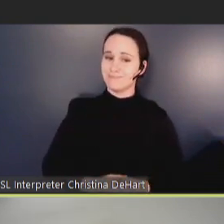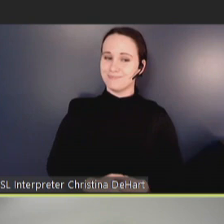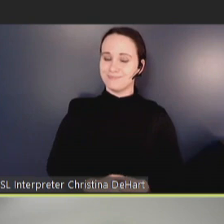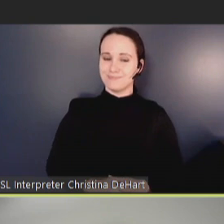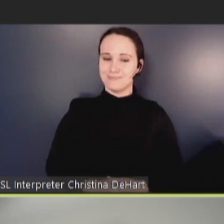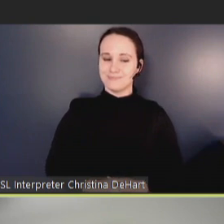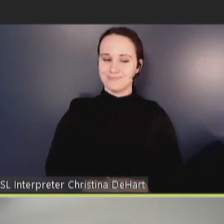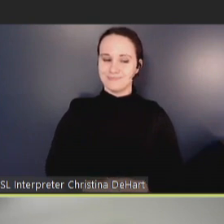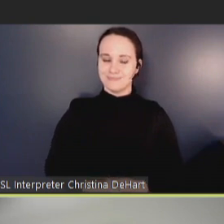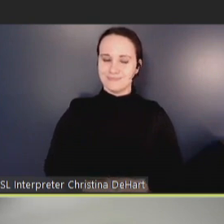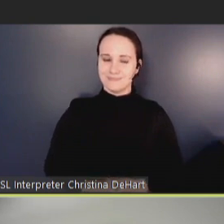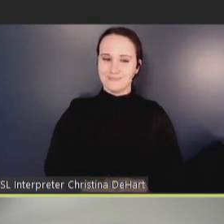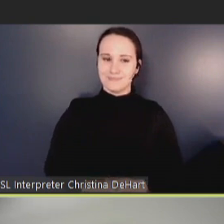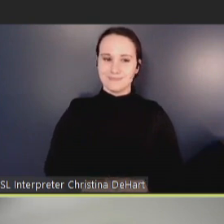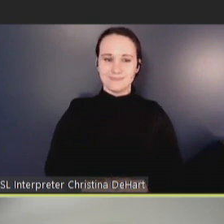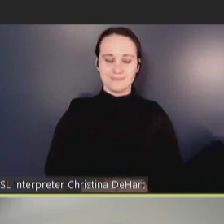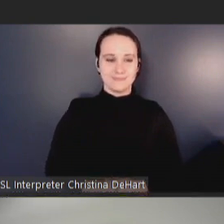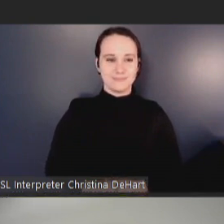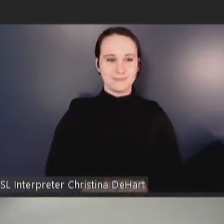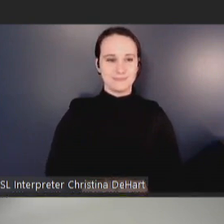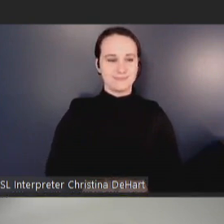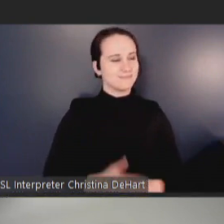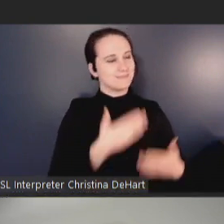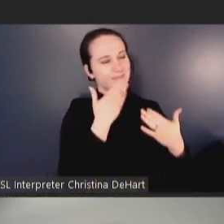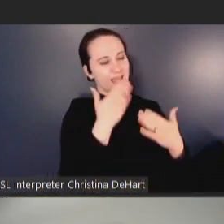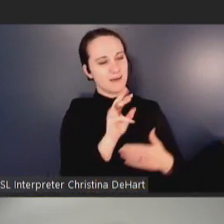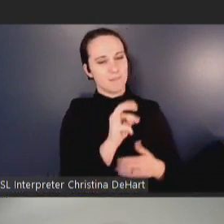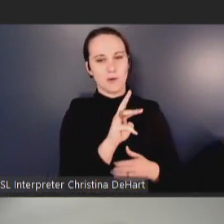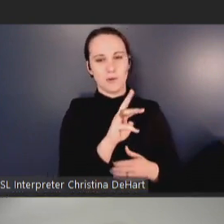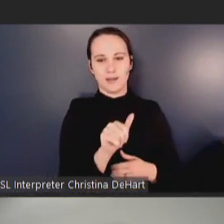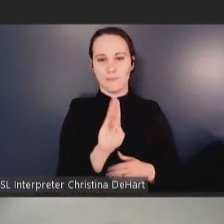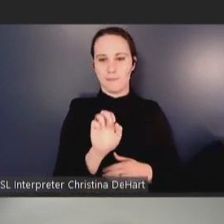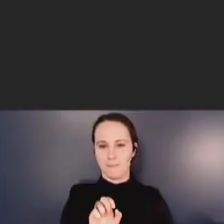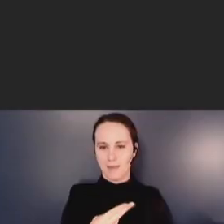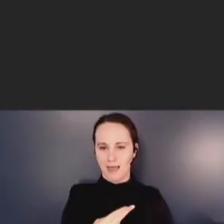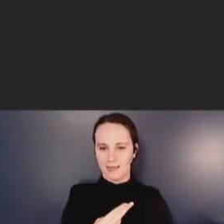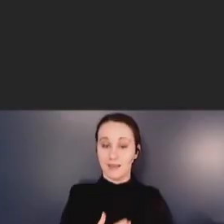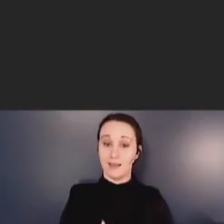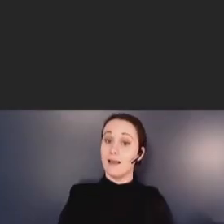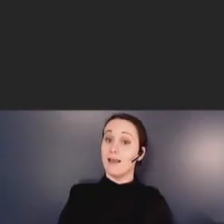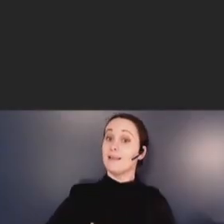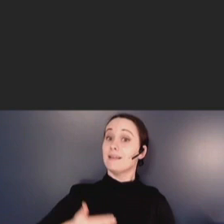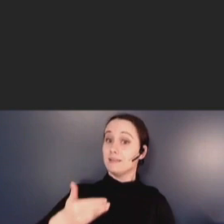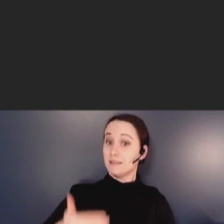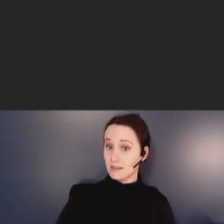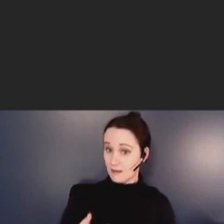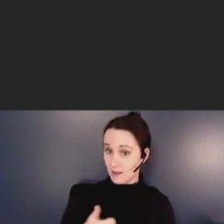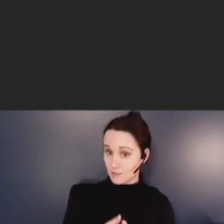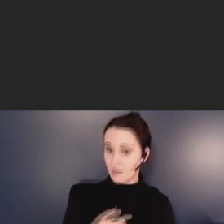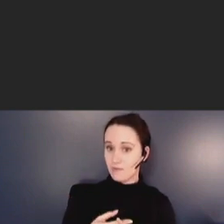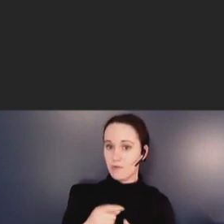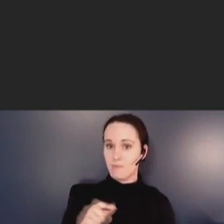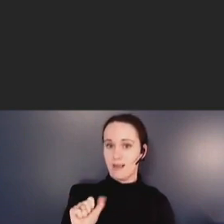Robert Hopkins: Thank you, Mary Beth. Our next update is from ASPR BARDA, Kim Armstrong.